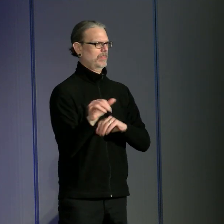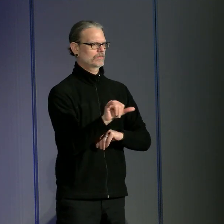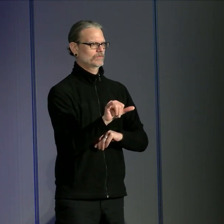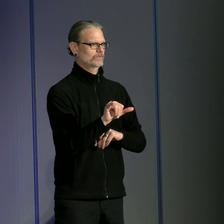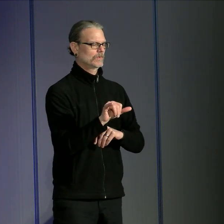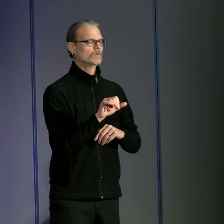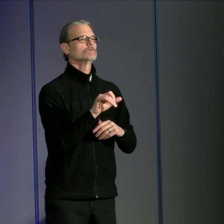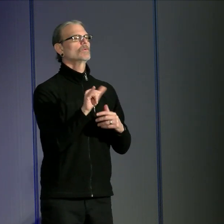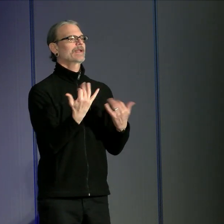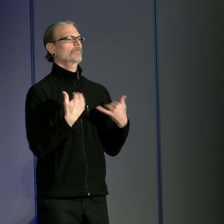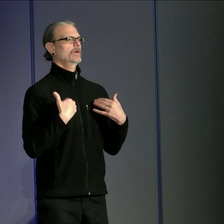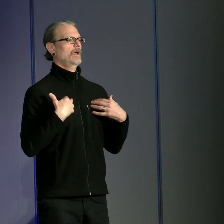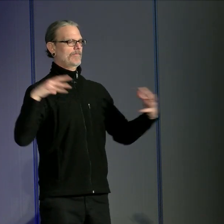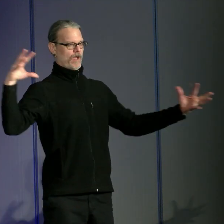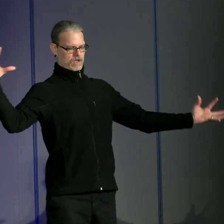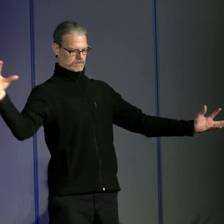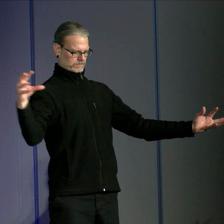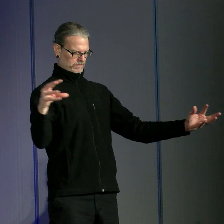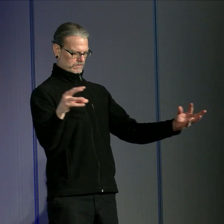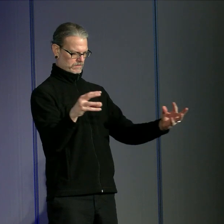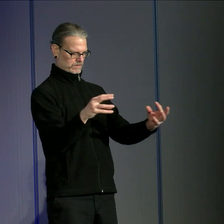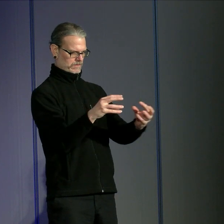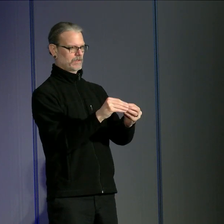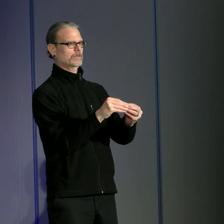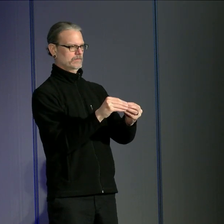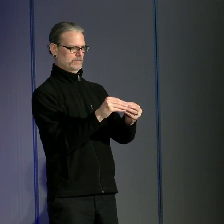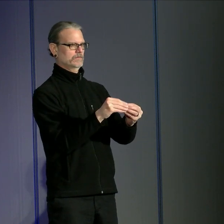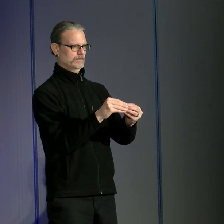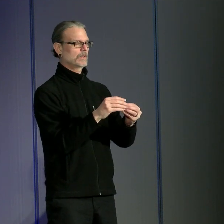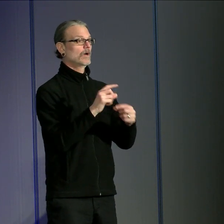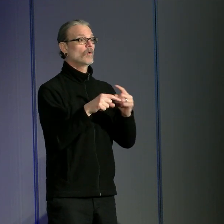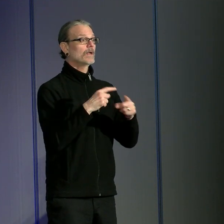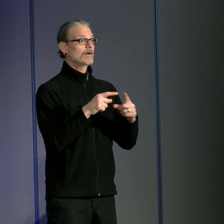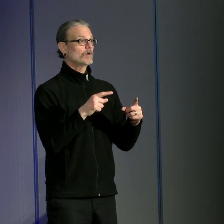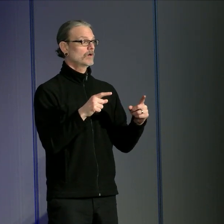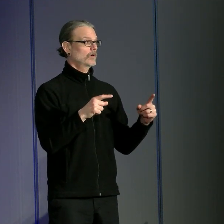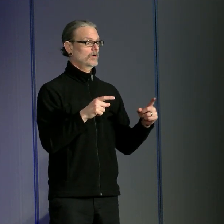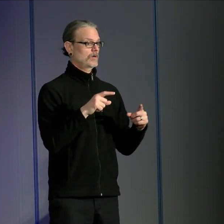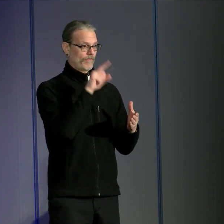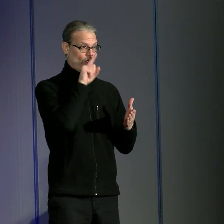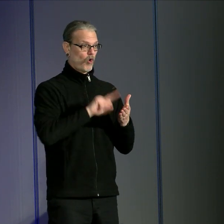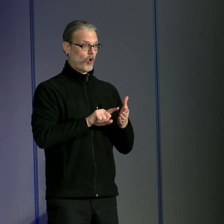And as that team starts to modify and fix thing based on the audit that we did, because